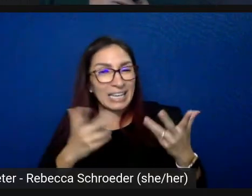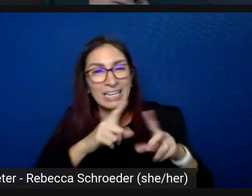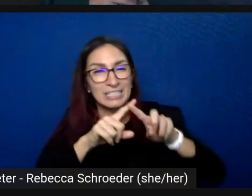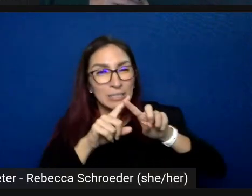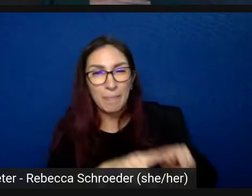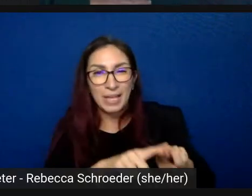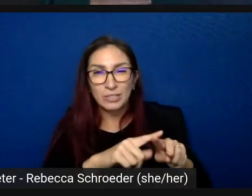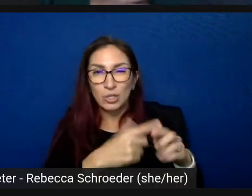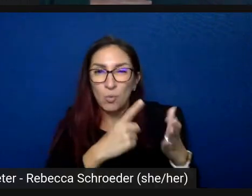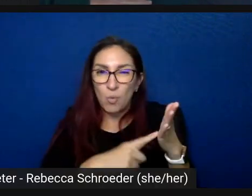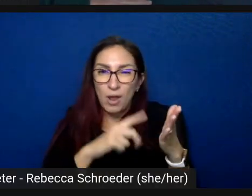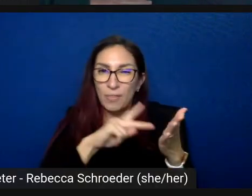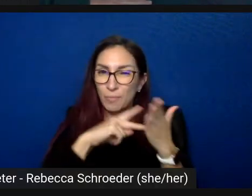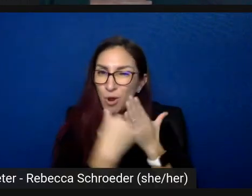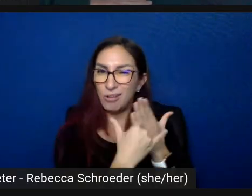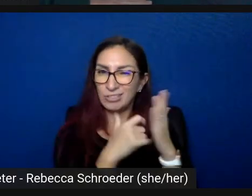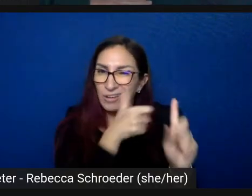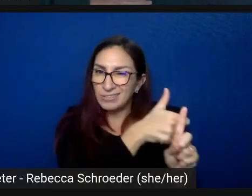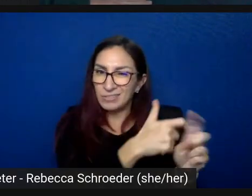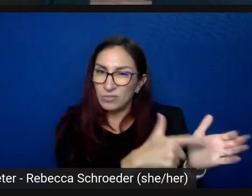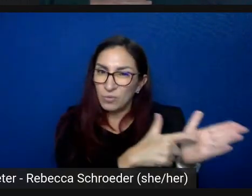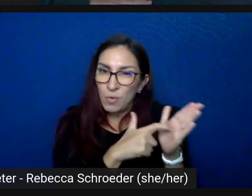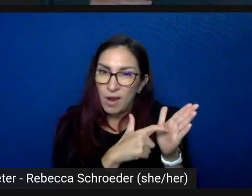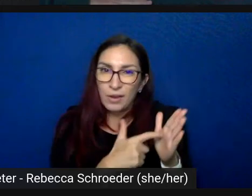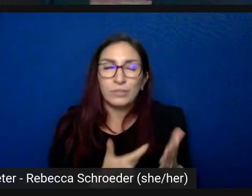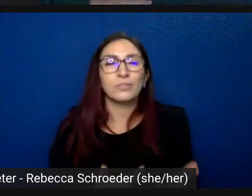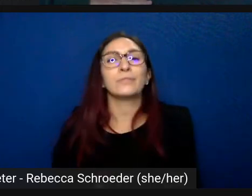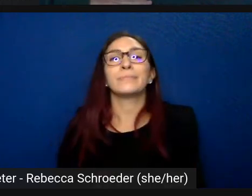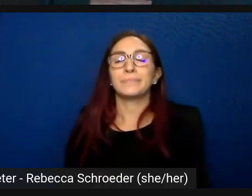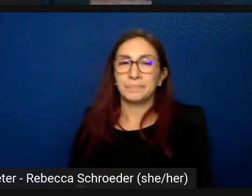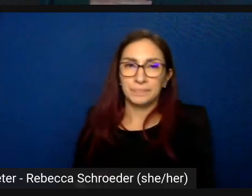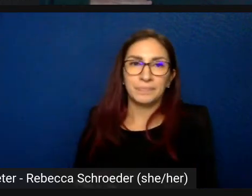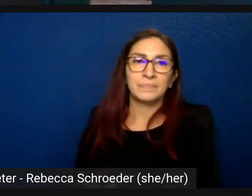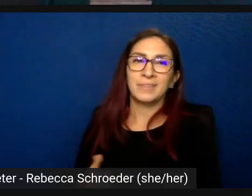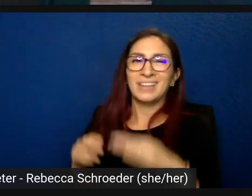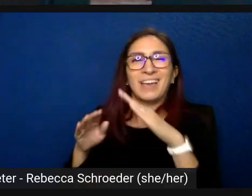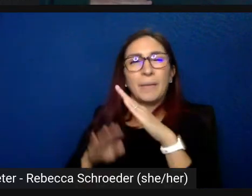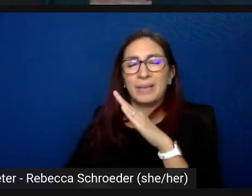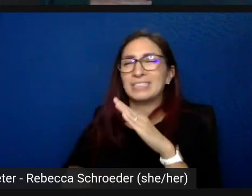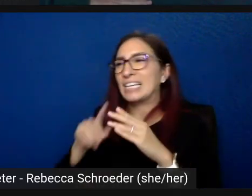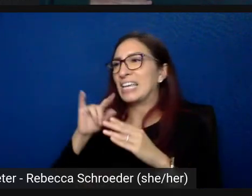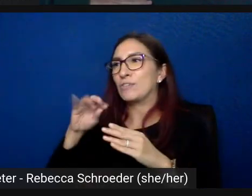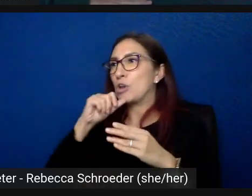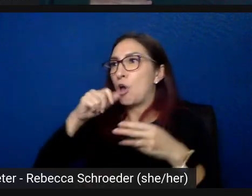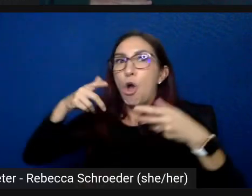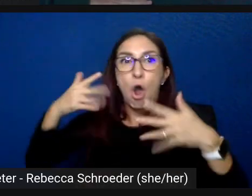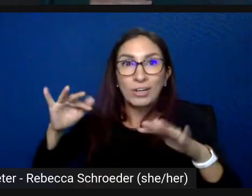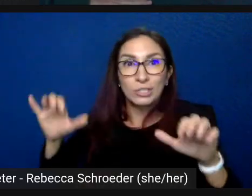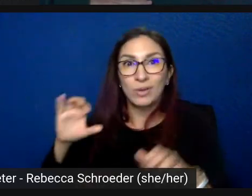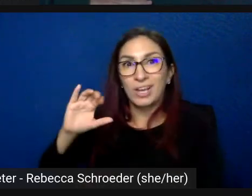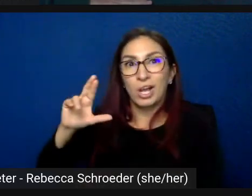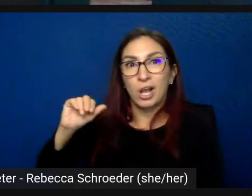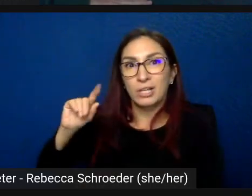No, it's going to go much-- if you're not already doing custom blocks, it's going to be the thing